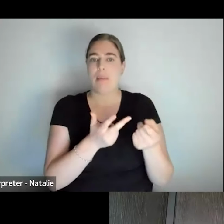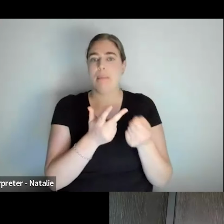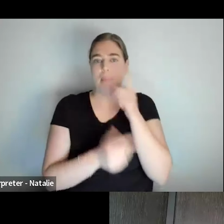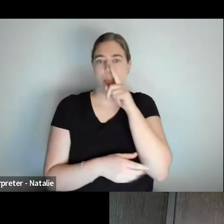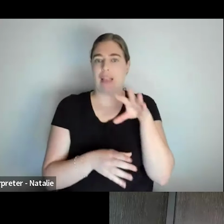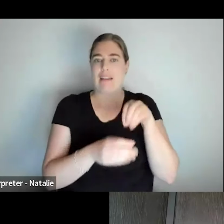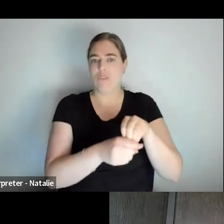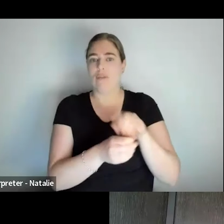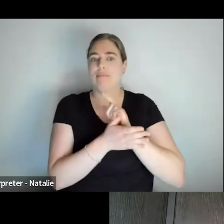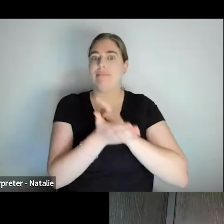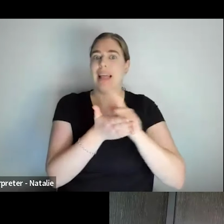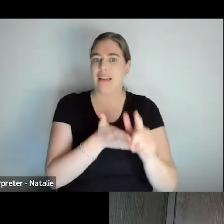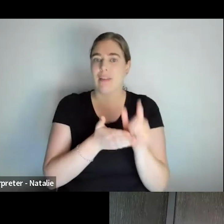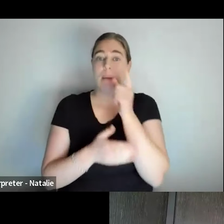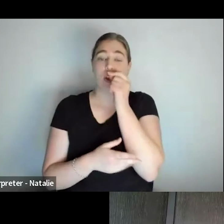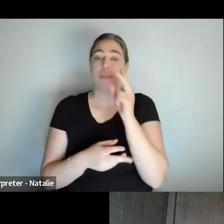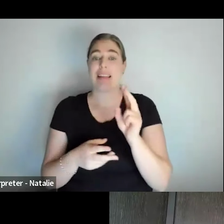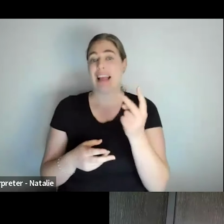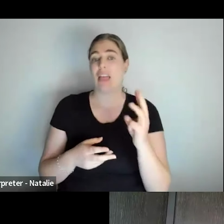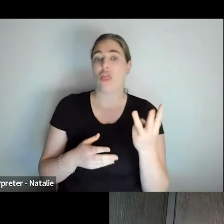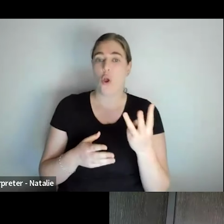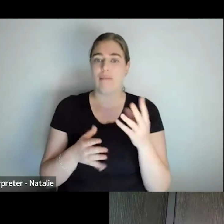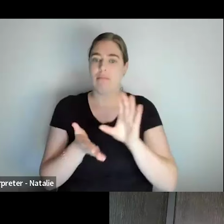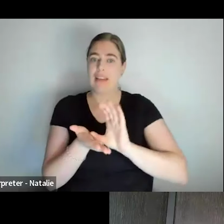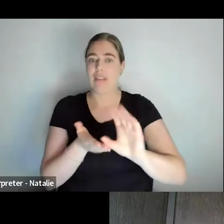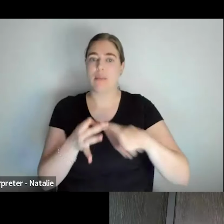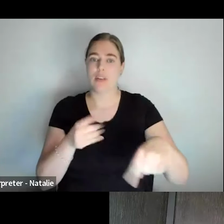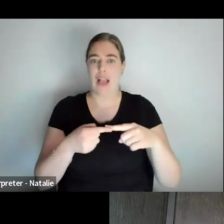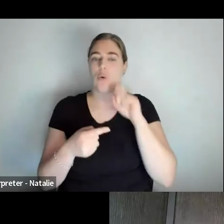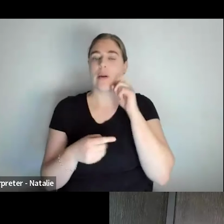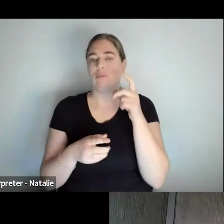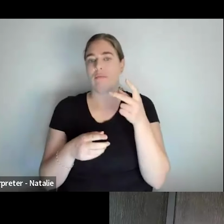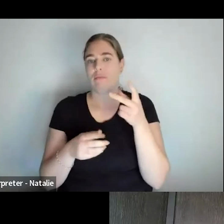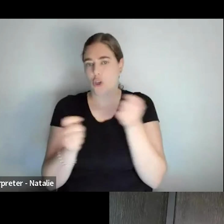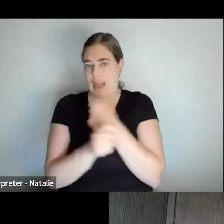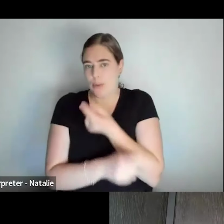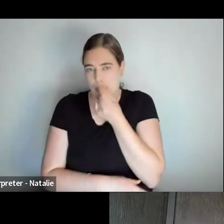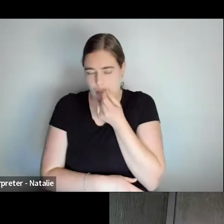2nd or 3rd investment cycle. >> OK, so a lot of people always want